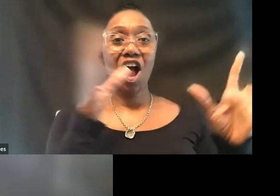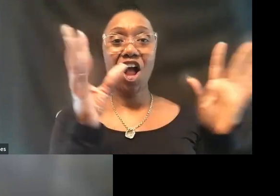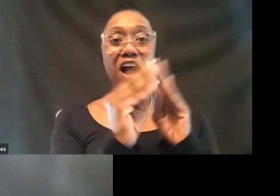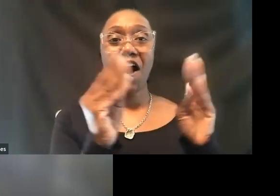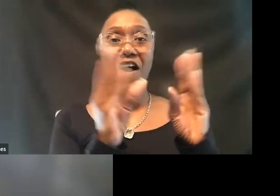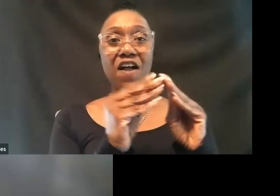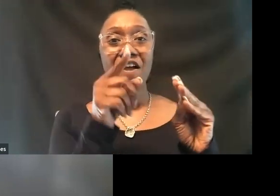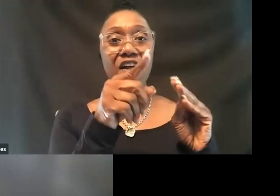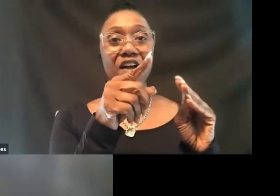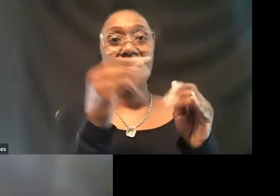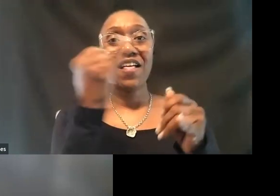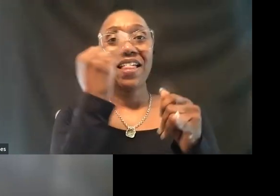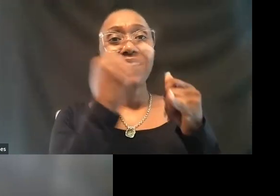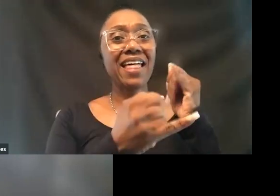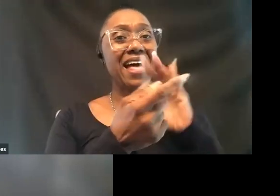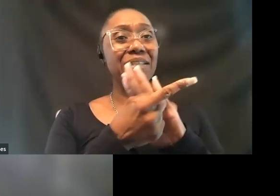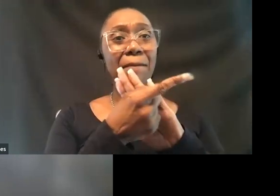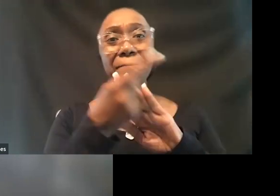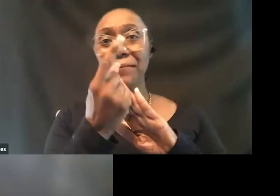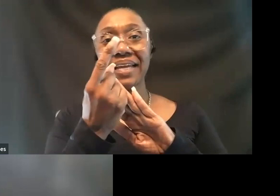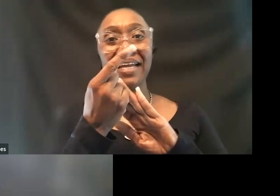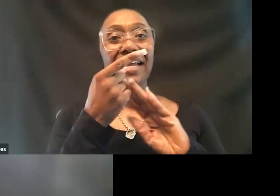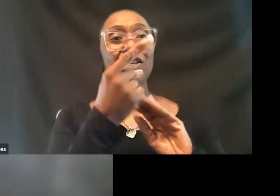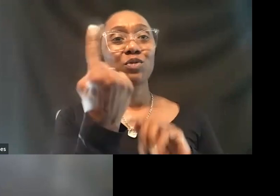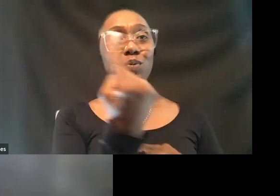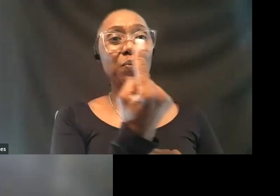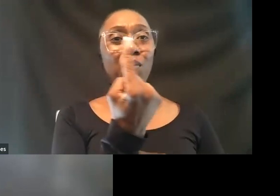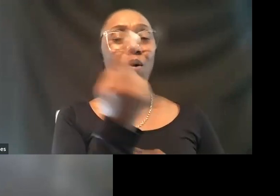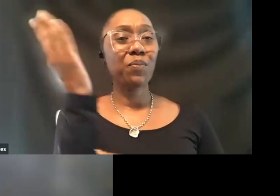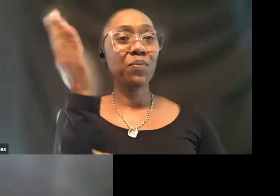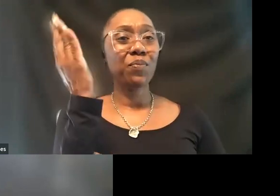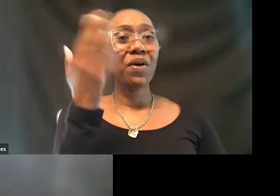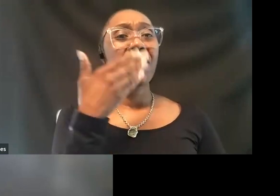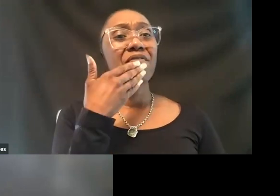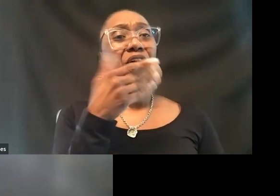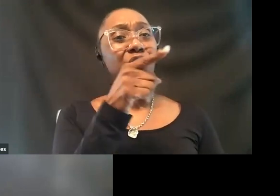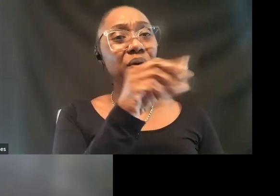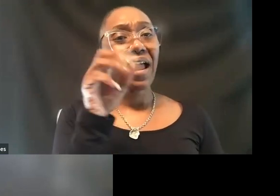And you had the last minute going solo. We appreciate you and Mommy's work. It was a great presentation.